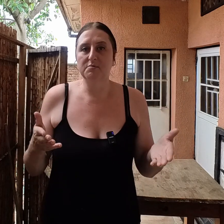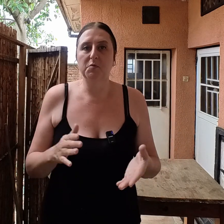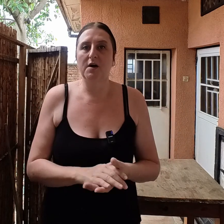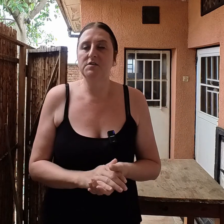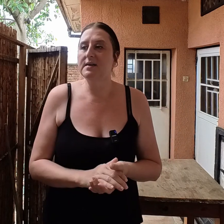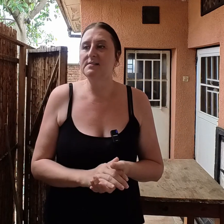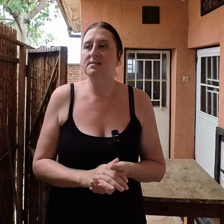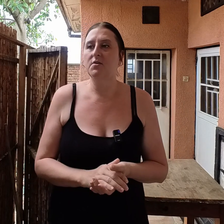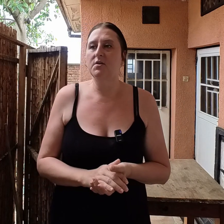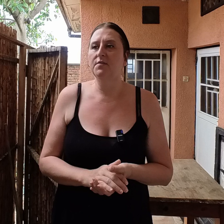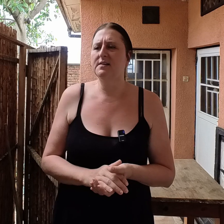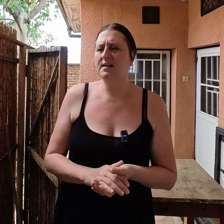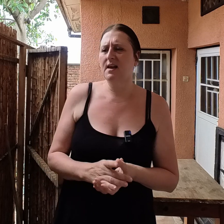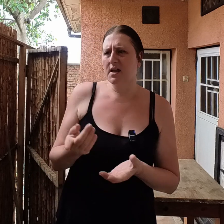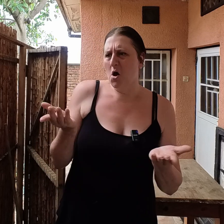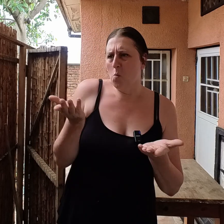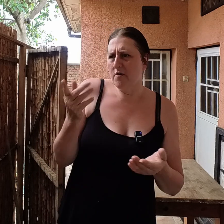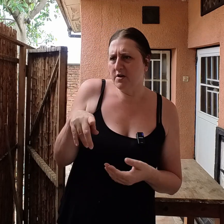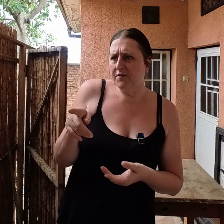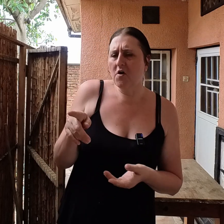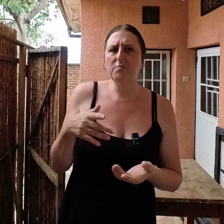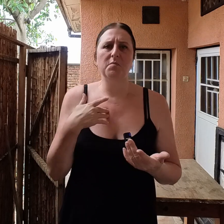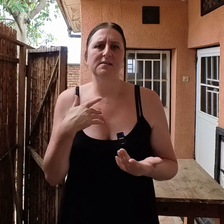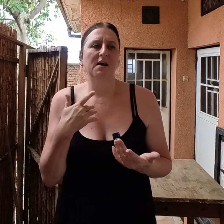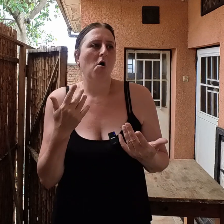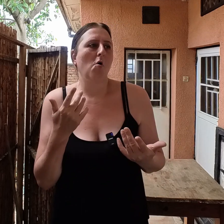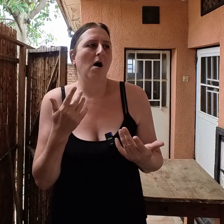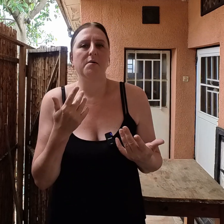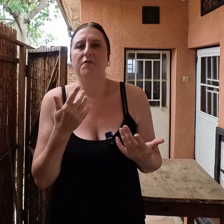acceptable way of doing it. So, you know, if they say, 'where are you from?' you might say, 'oh, I'm